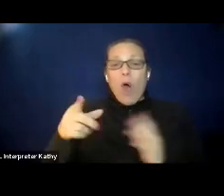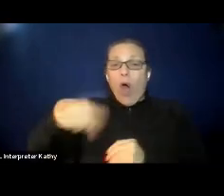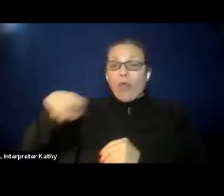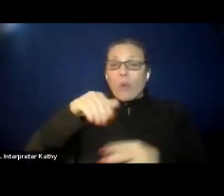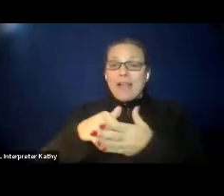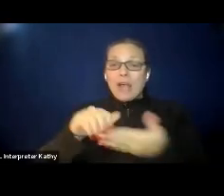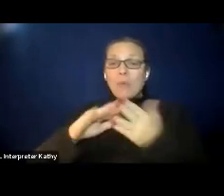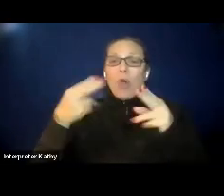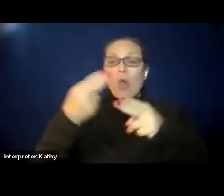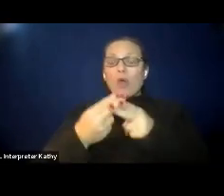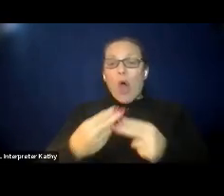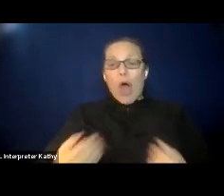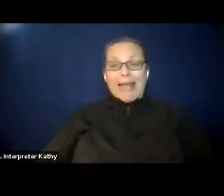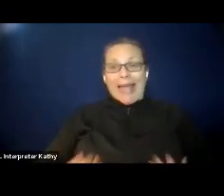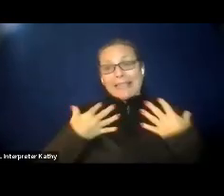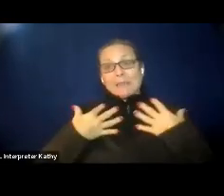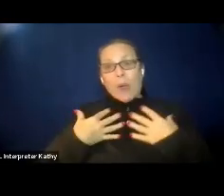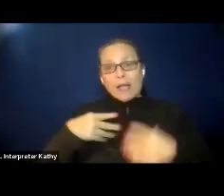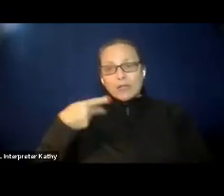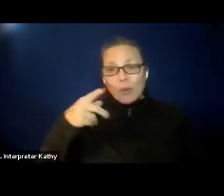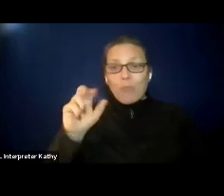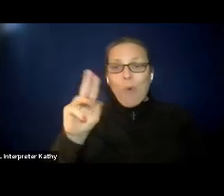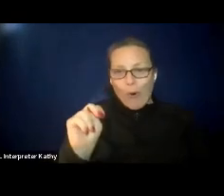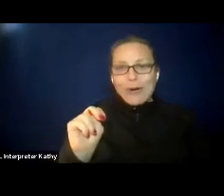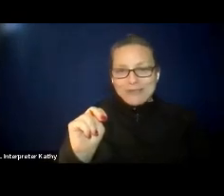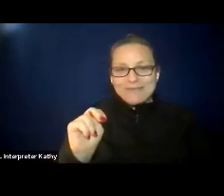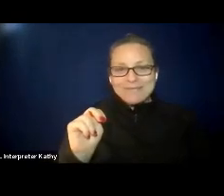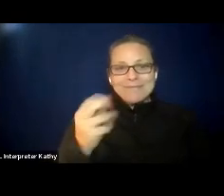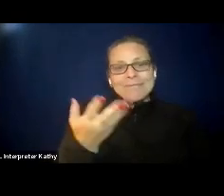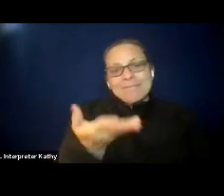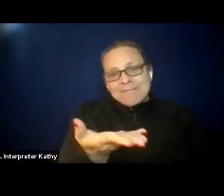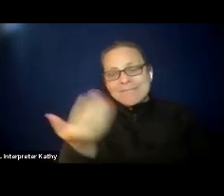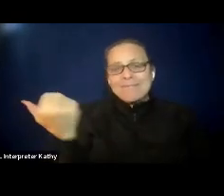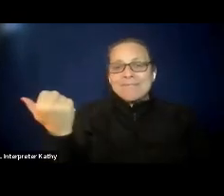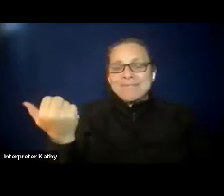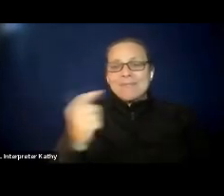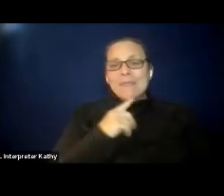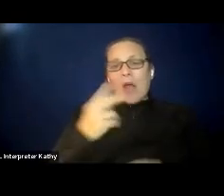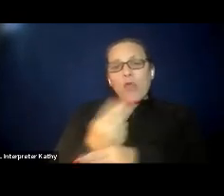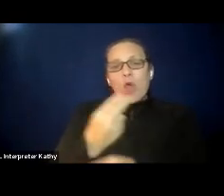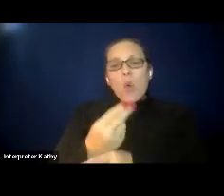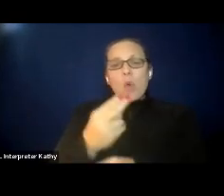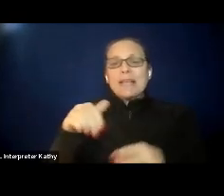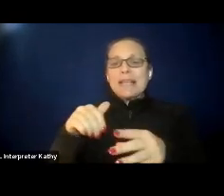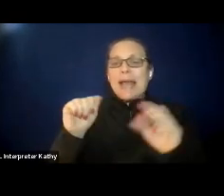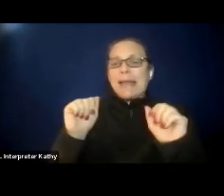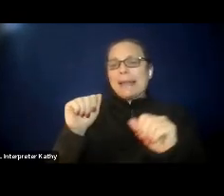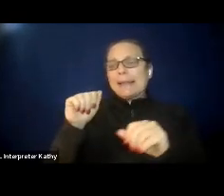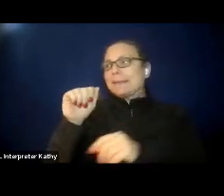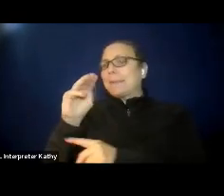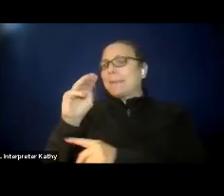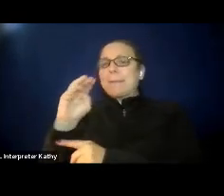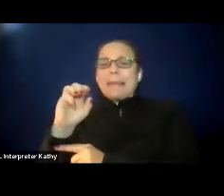And I put this photo here which is an example of what those in the community